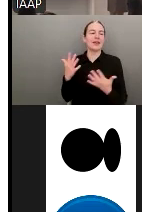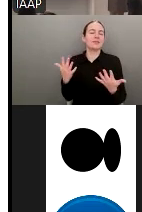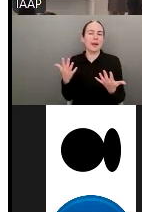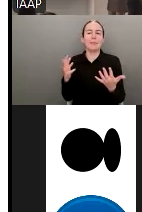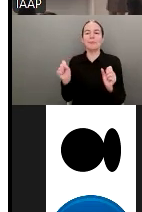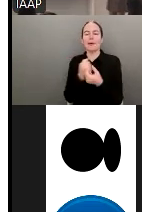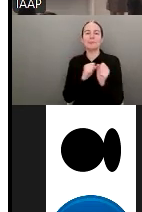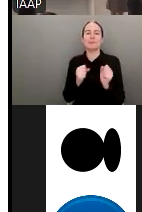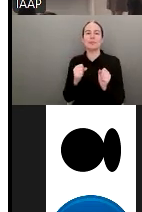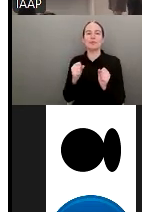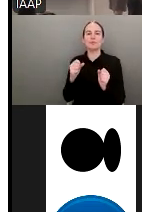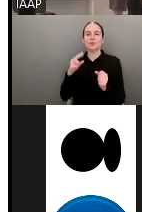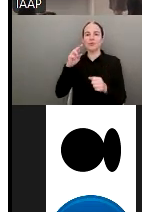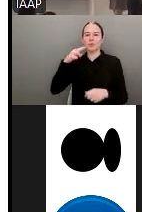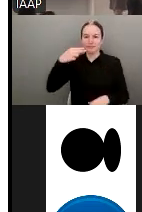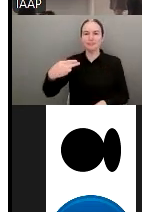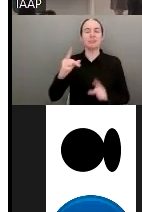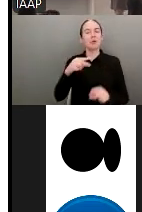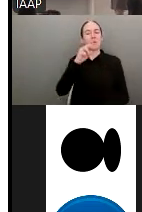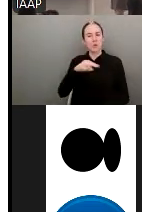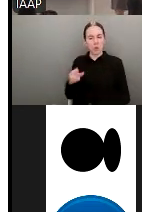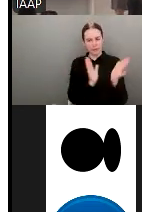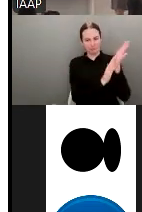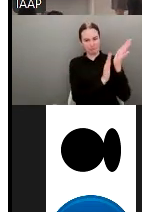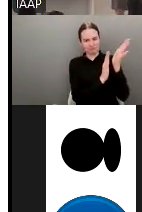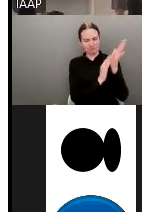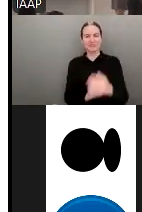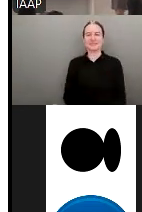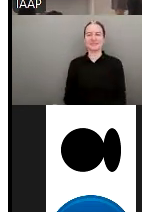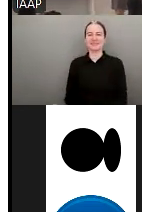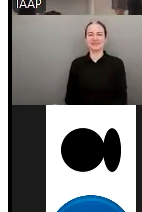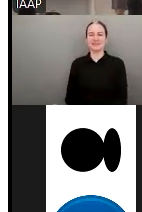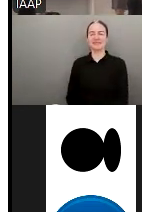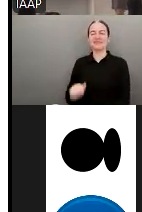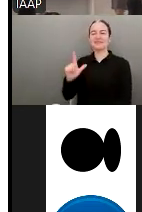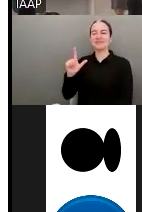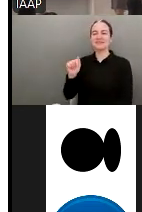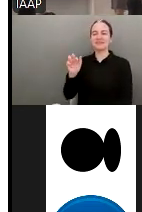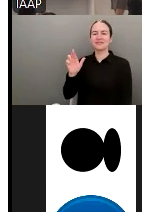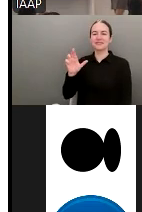That's, that's very reassuring. Hopefully we will also find some kind of, indicator to recruit that,